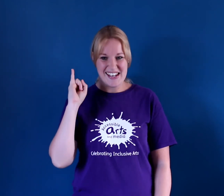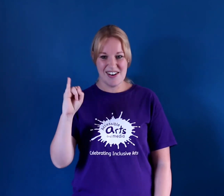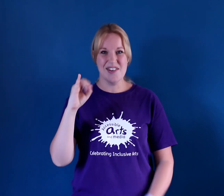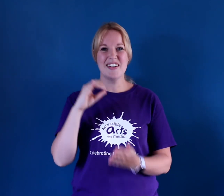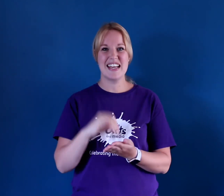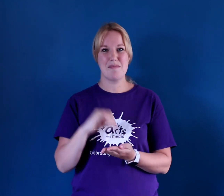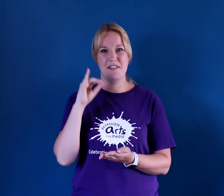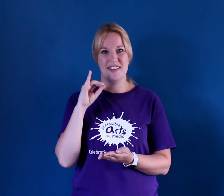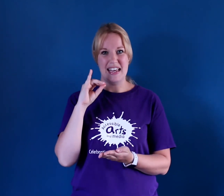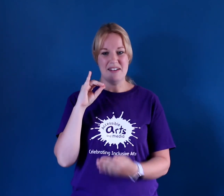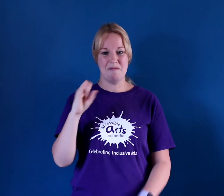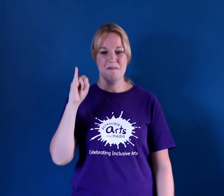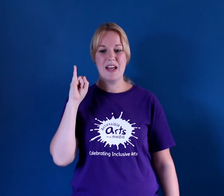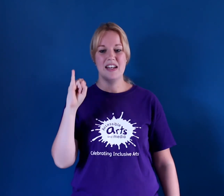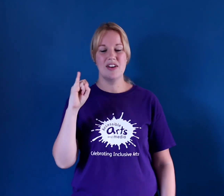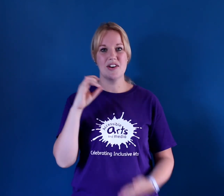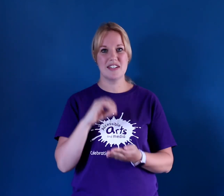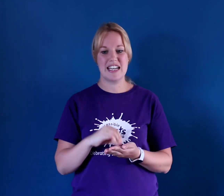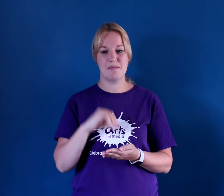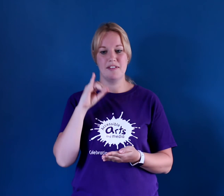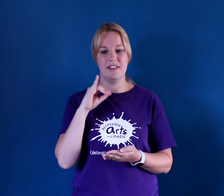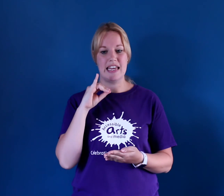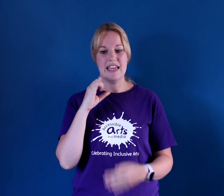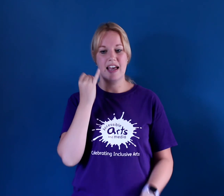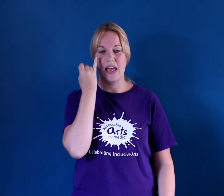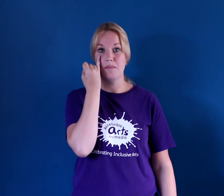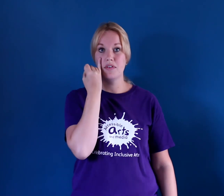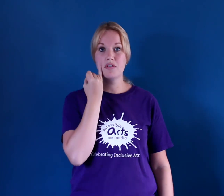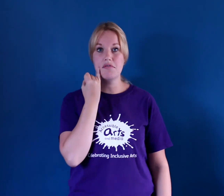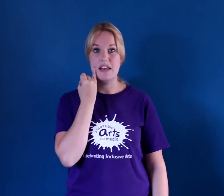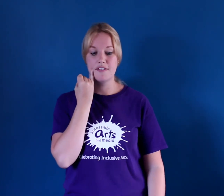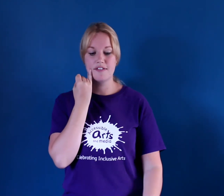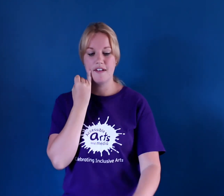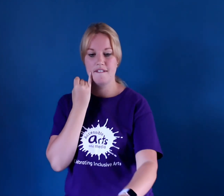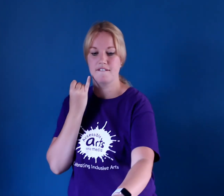Naughty cup of tea, naughty cup of tea came to grief.